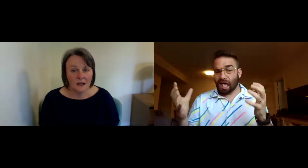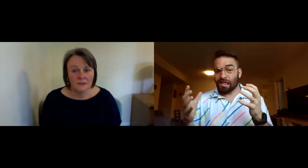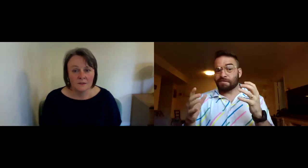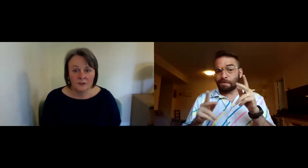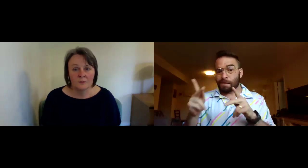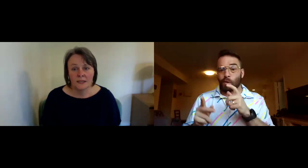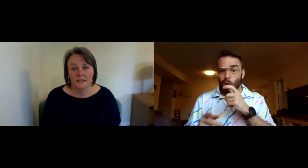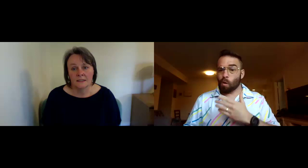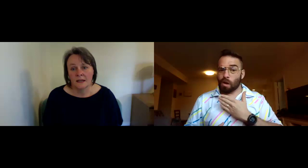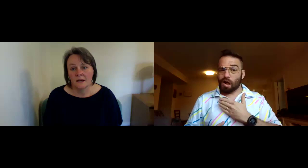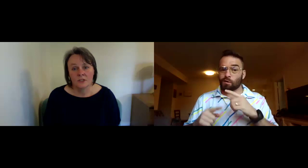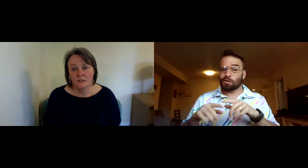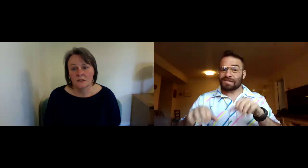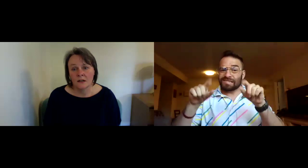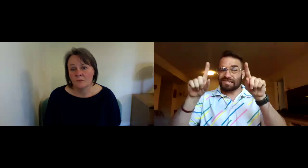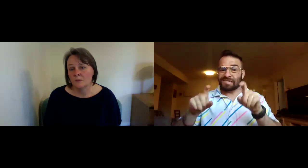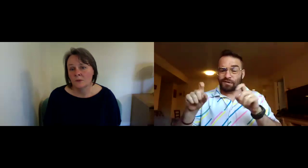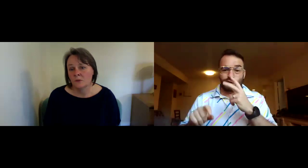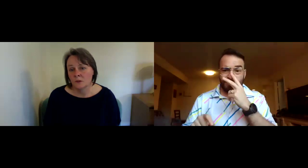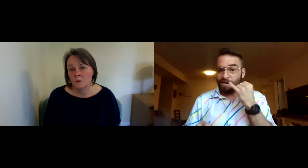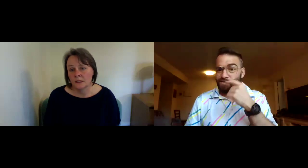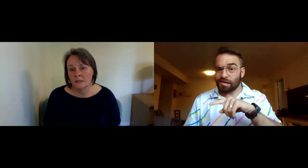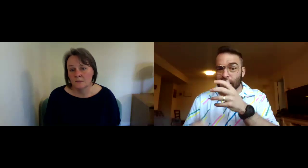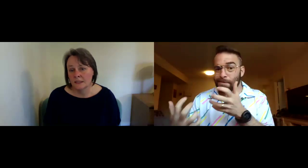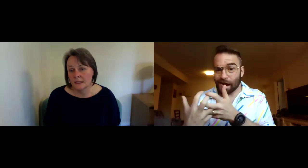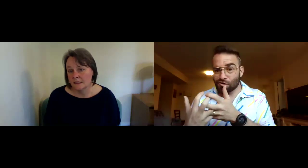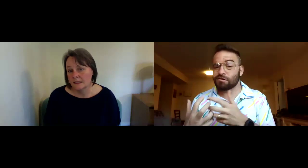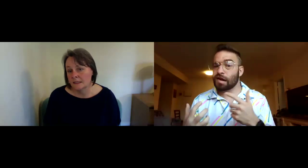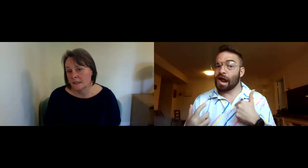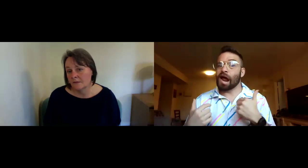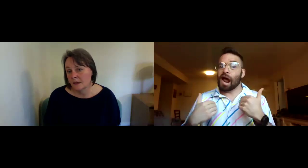I mean, I was very blessed to have just a lot of people who were willing to be tested to see if they were